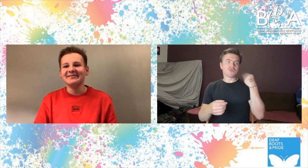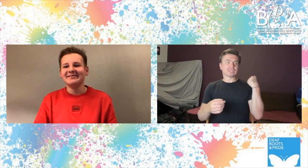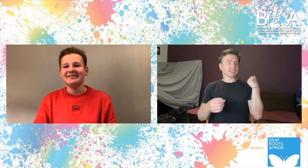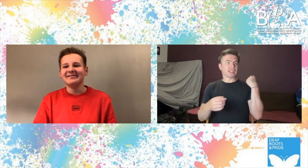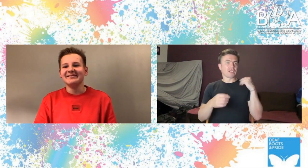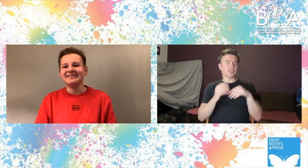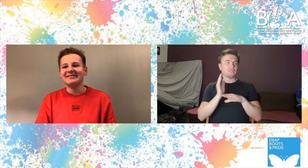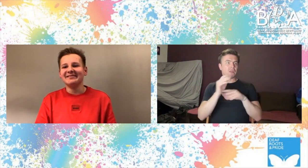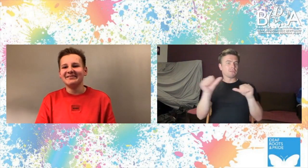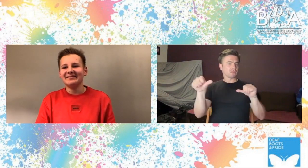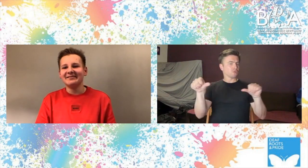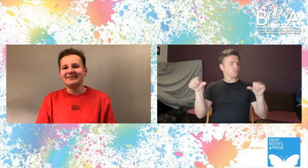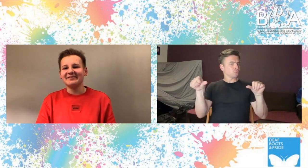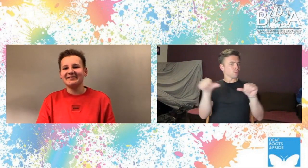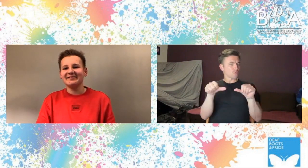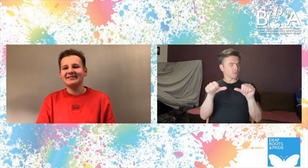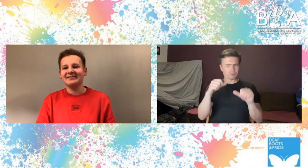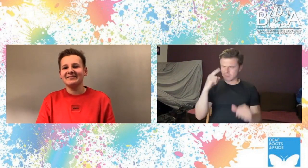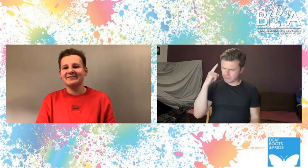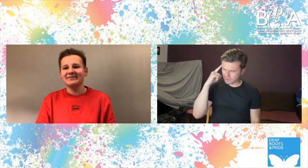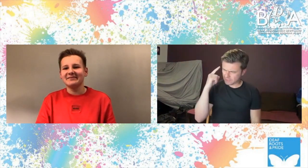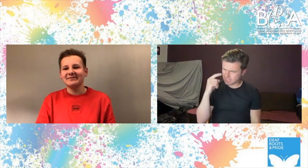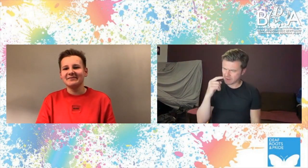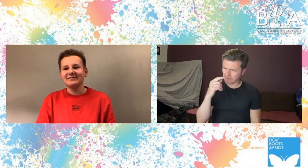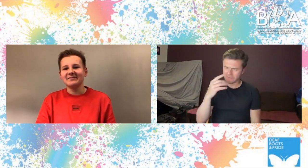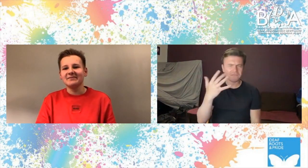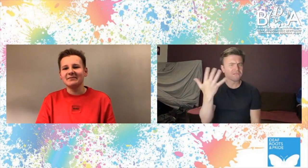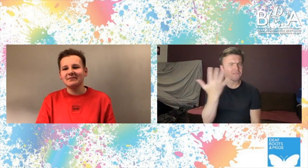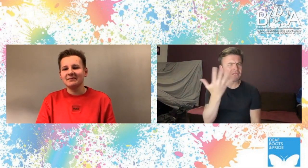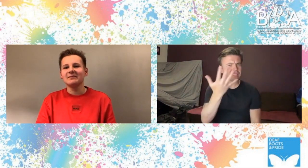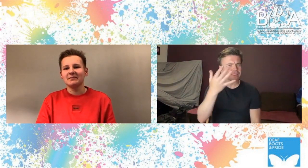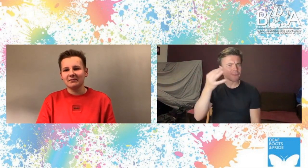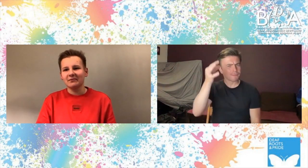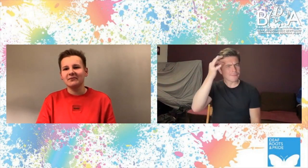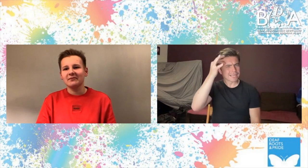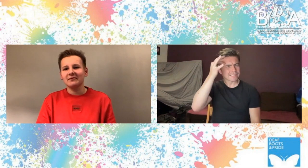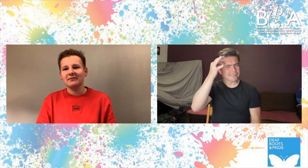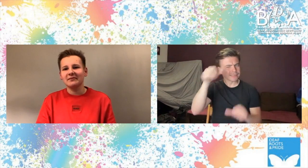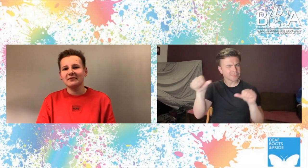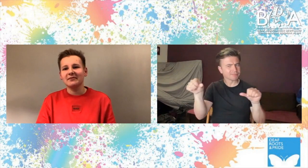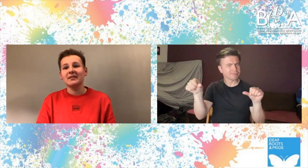Well, recently, most of my films have been shorts, no longer than 15 minutes.